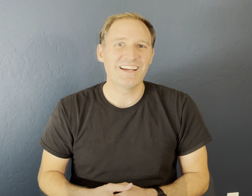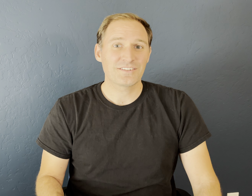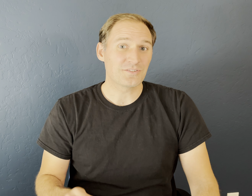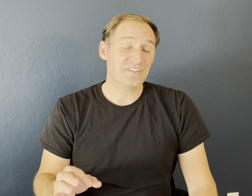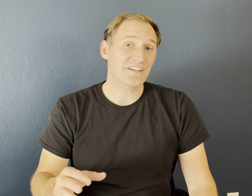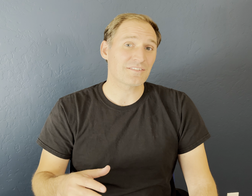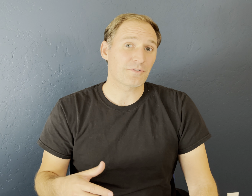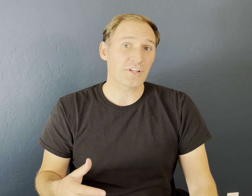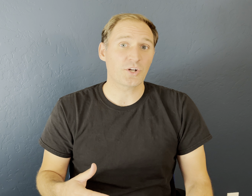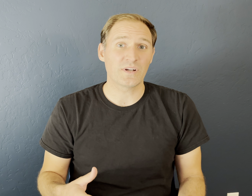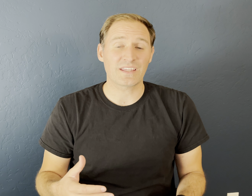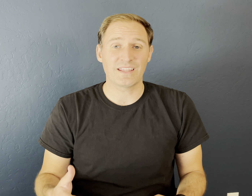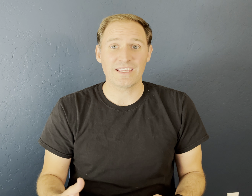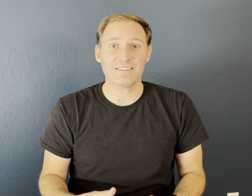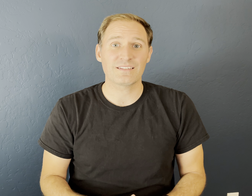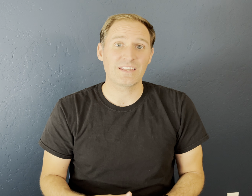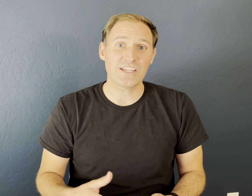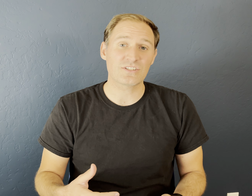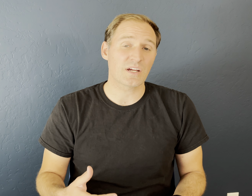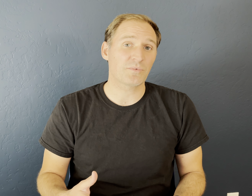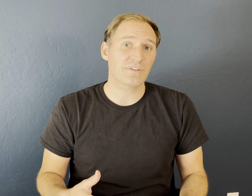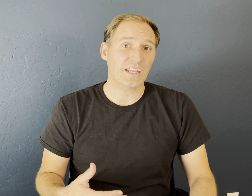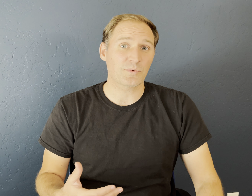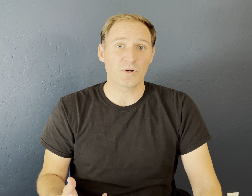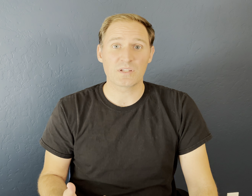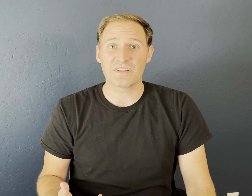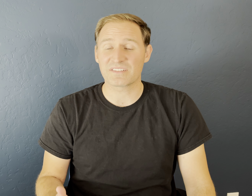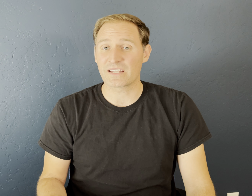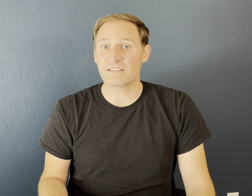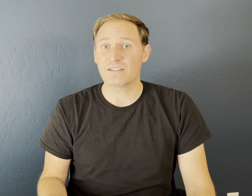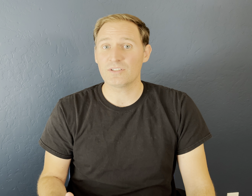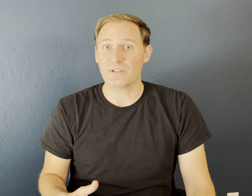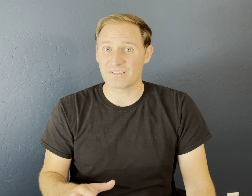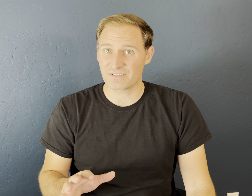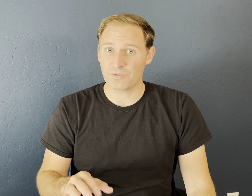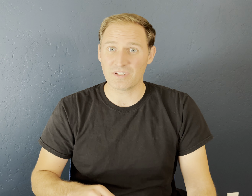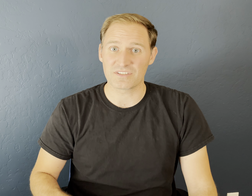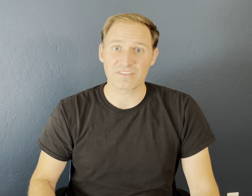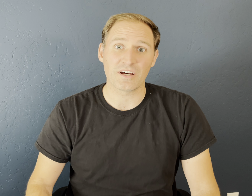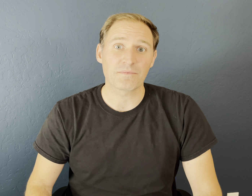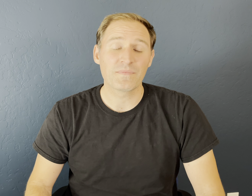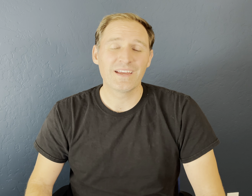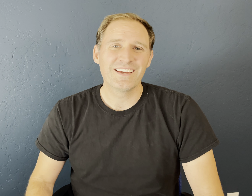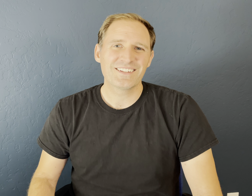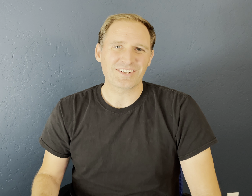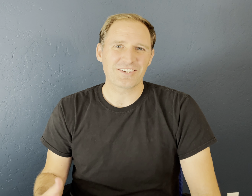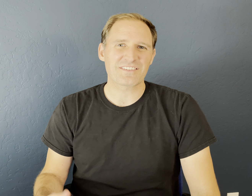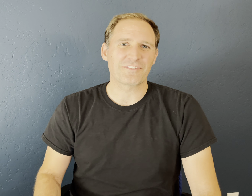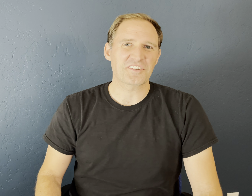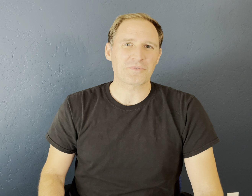So, just as a really quick hint, each number that I'm going to be signing to you is two digits long. So, here's the first one.